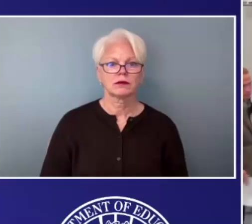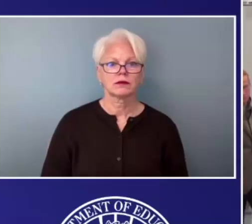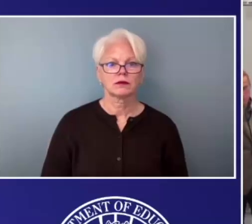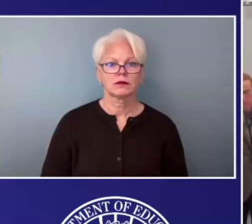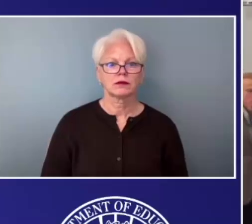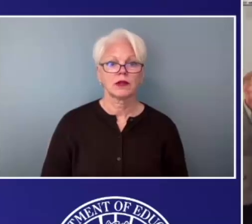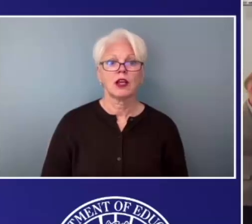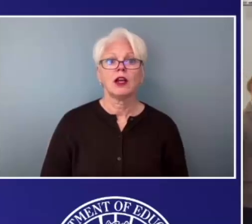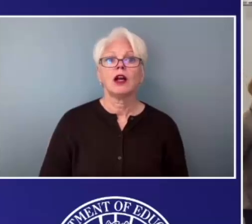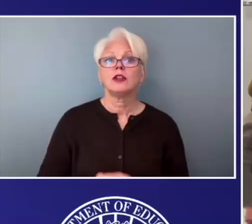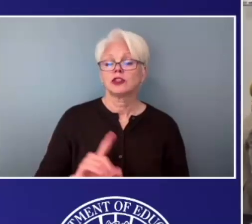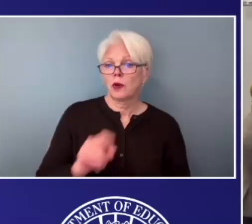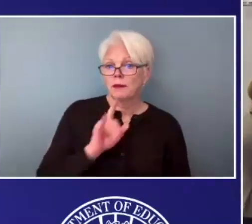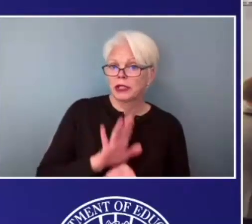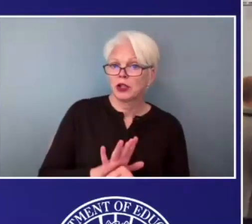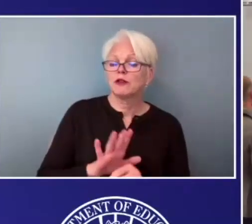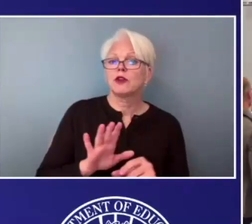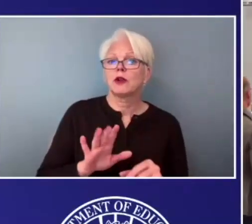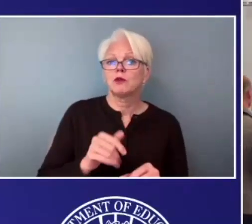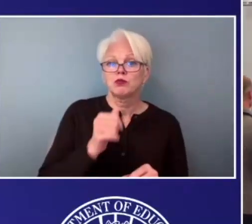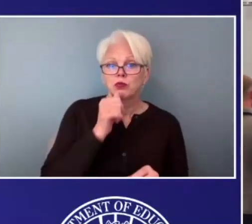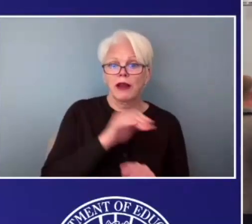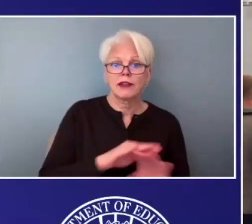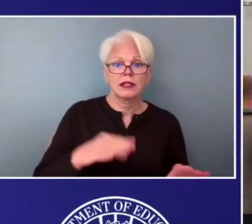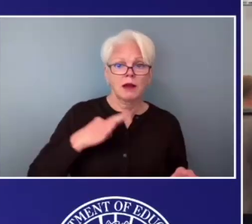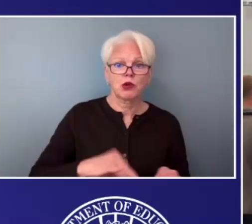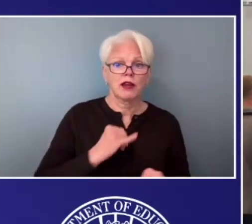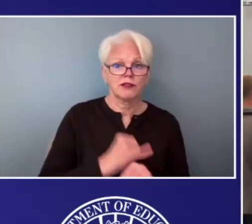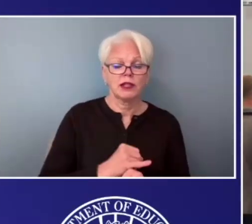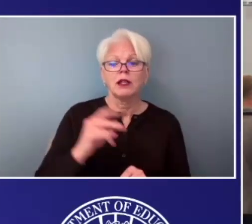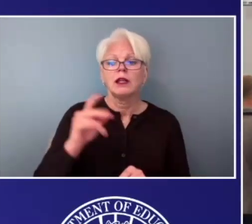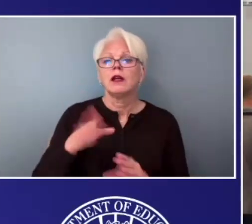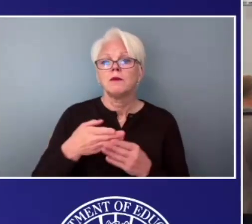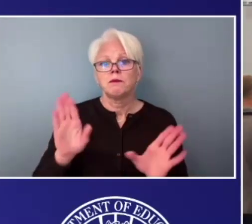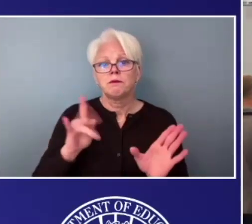So just to confirm, we're looking at private nonprofit institutions, public institutions, proprietary